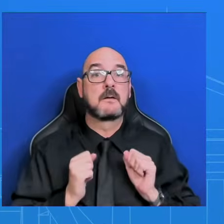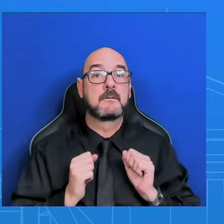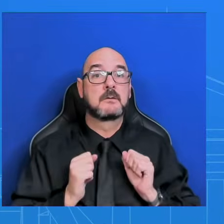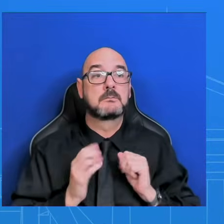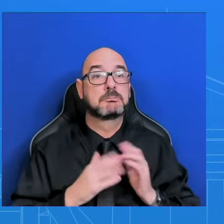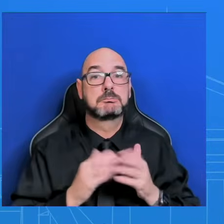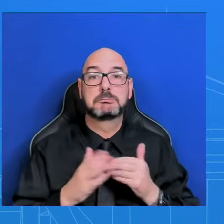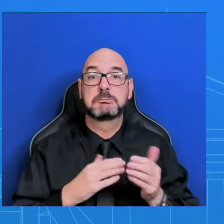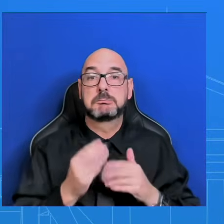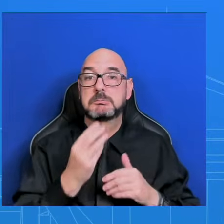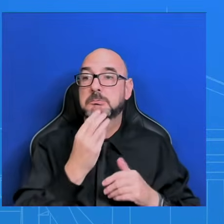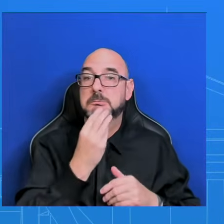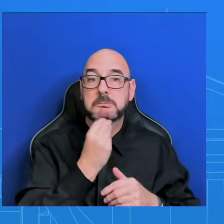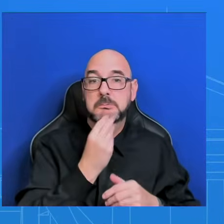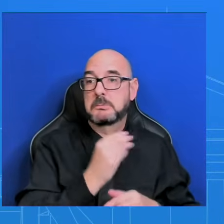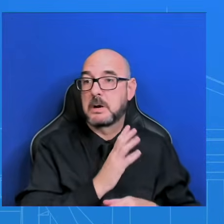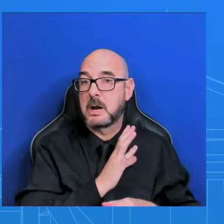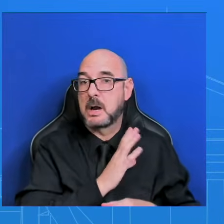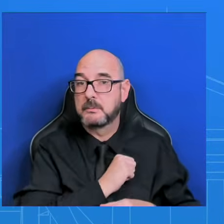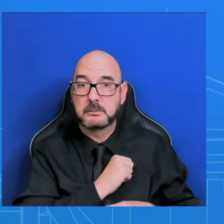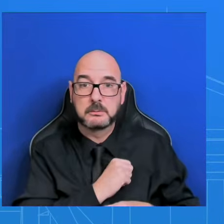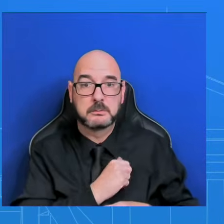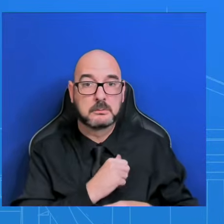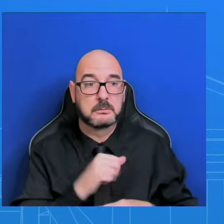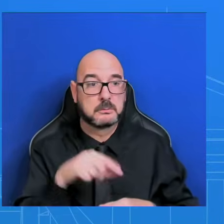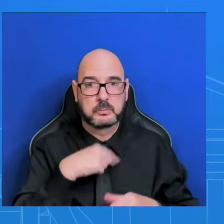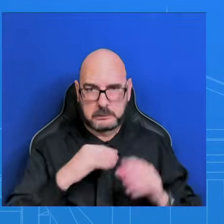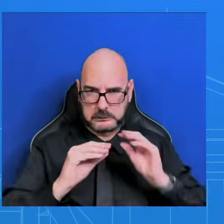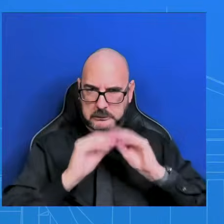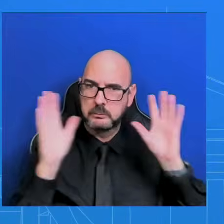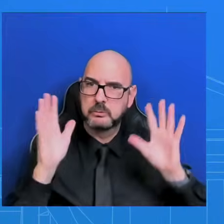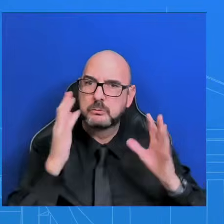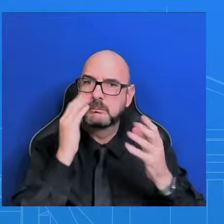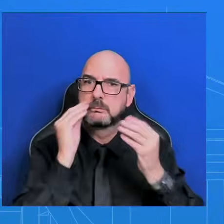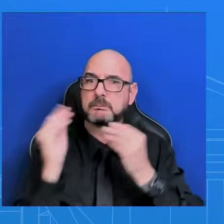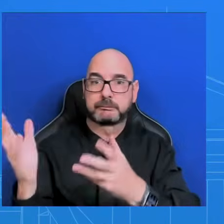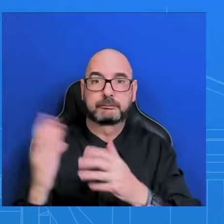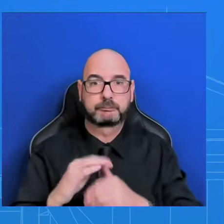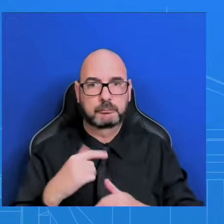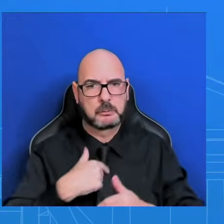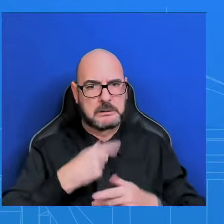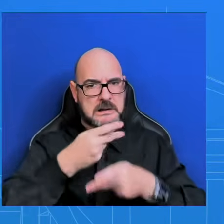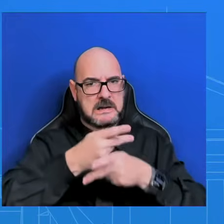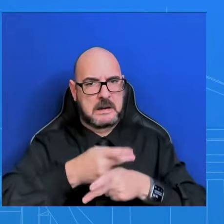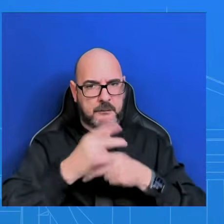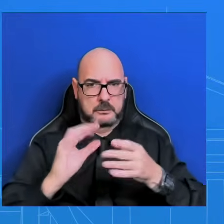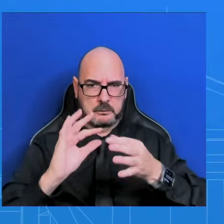And so -- and so, I just want to be really careful. I'm not going to go beyond what the -- what the Admiral said here.